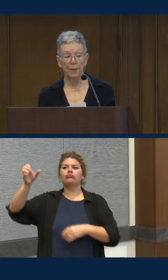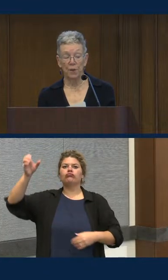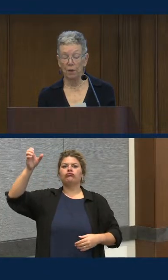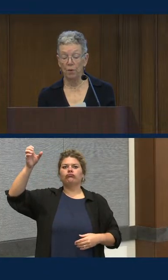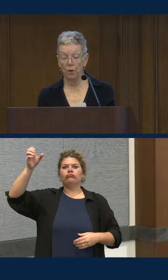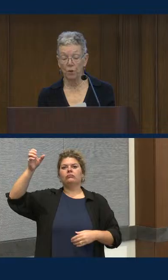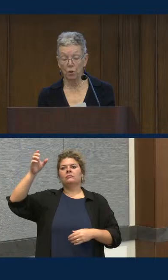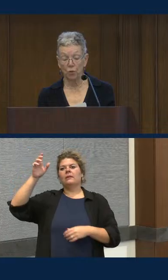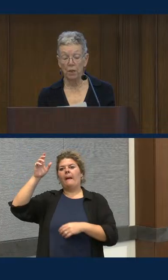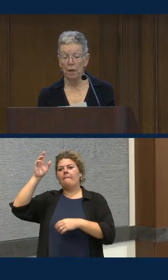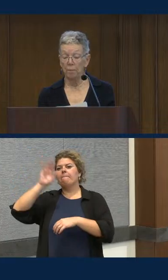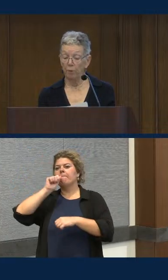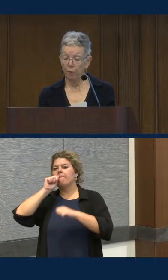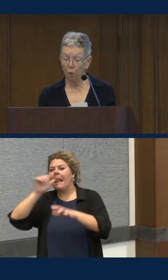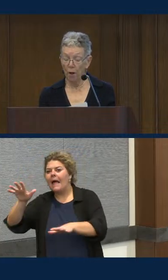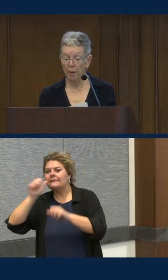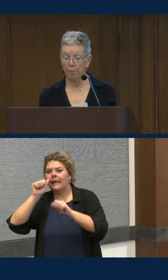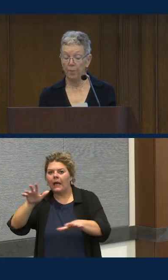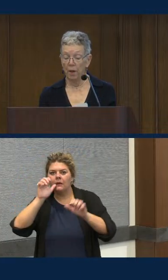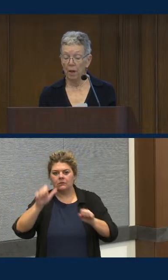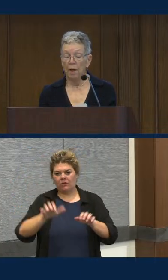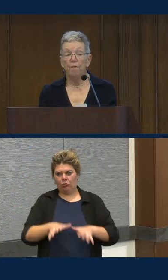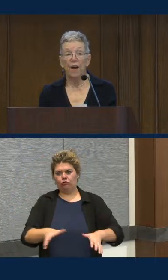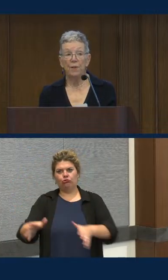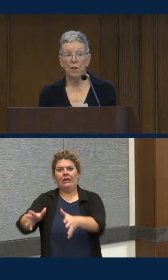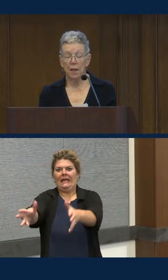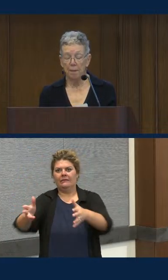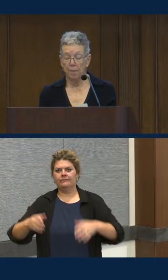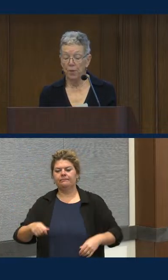the street before him. Facing